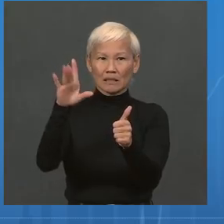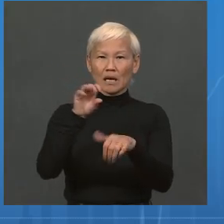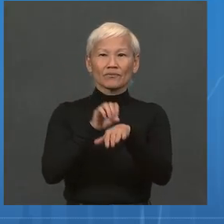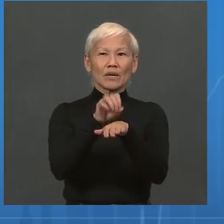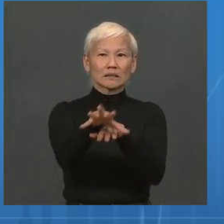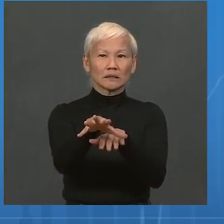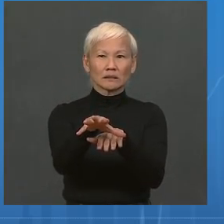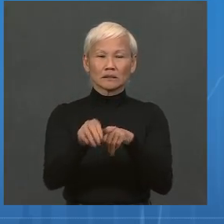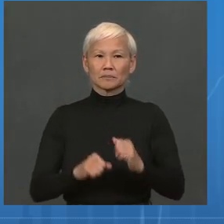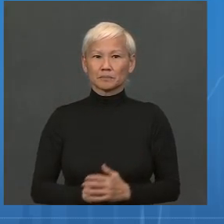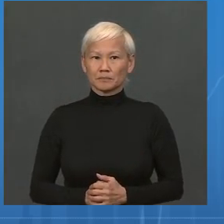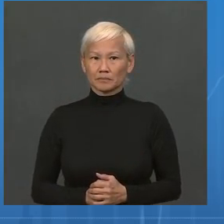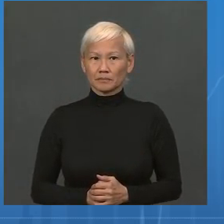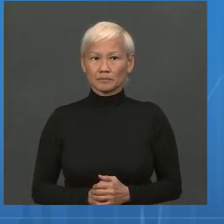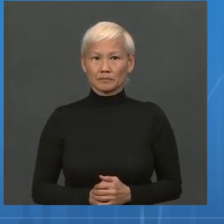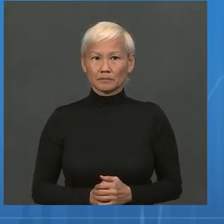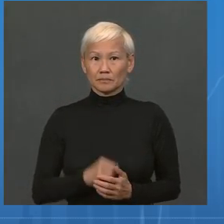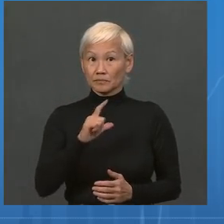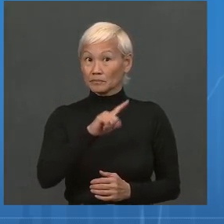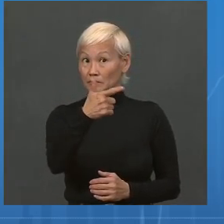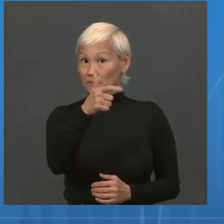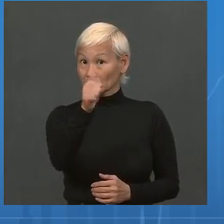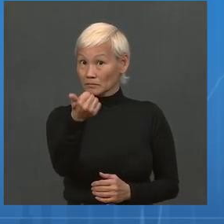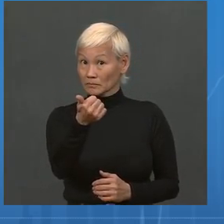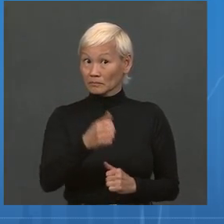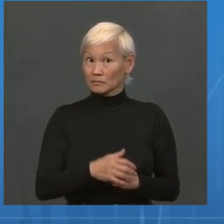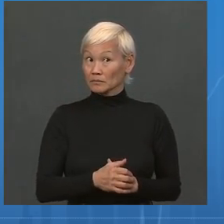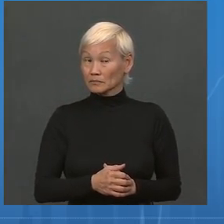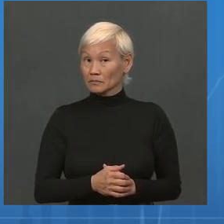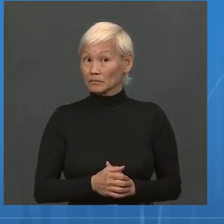Moderator: Let's go to Ebony McMorris at the American Urban Radio Network.